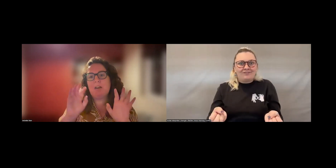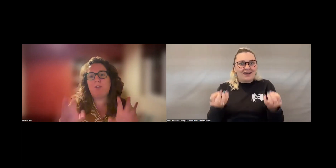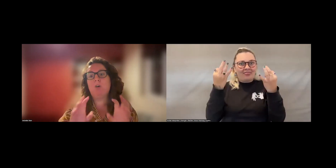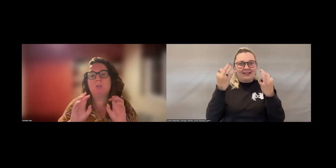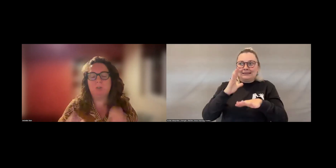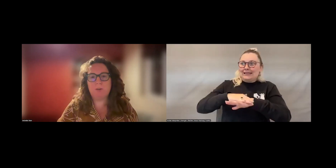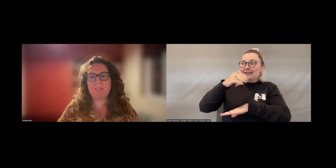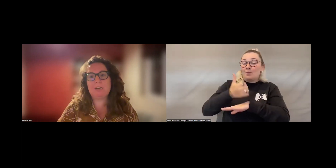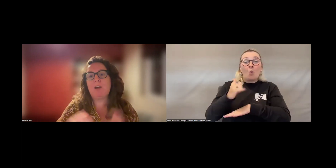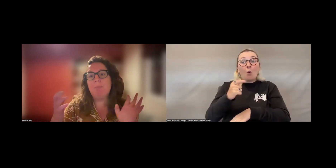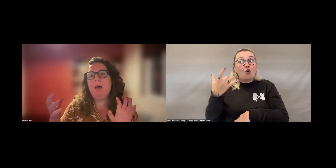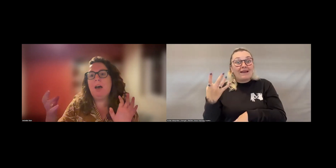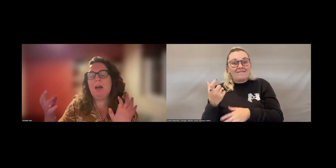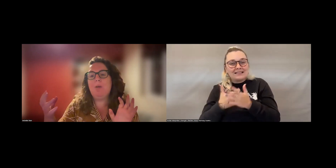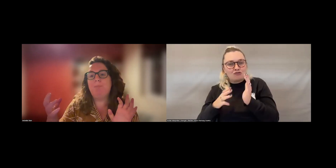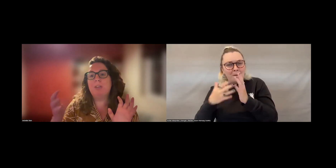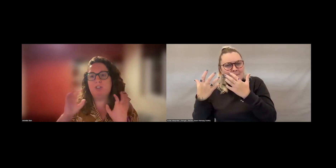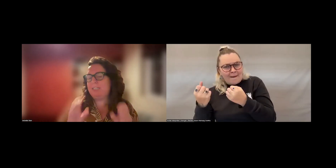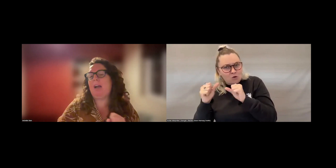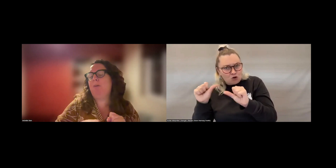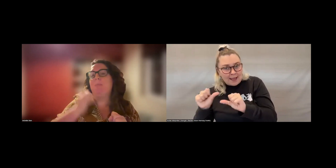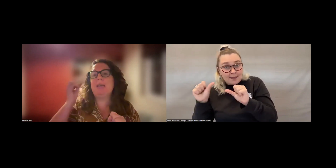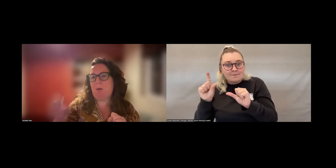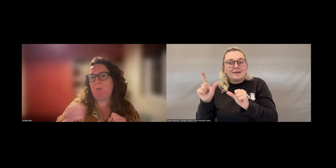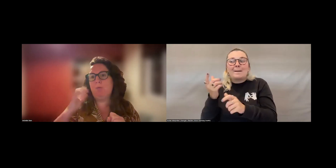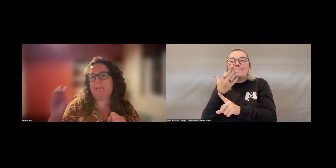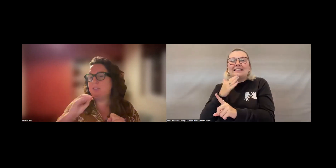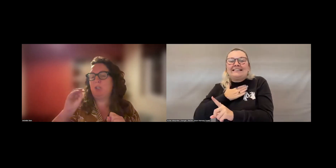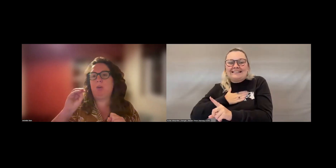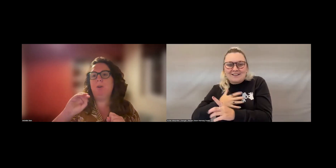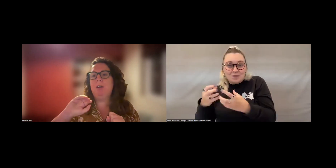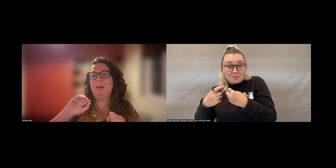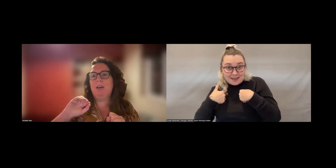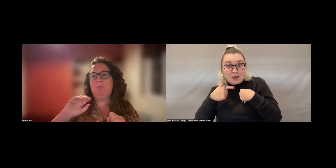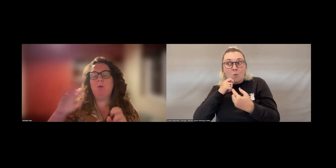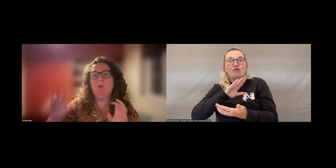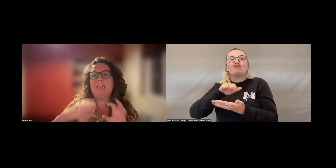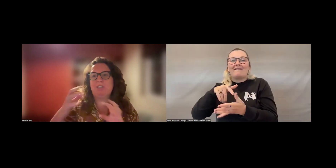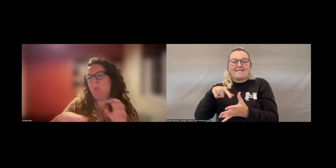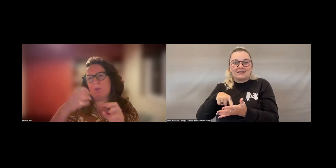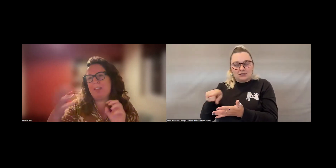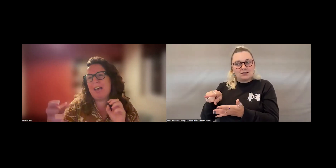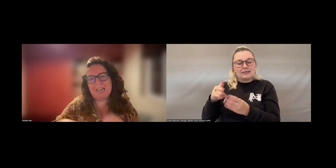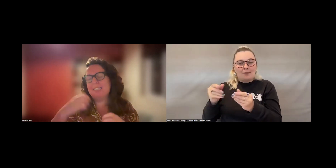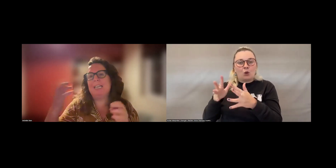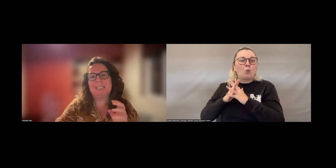and for those who do over CRM, hang with me and we'll get to all of the analytics